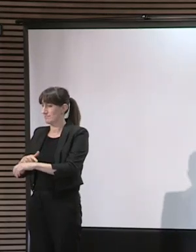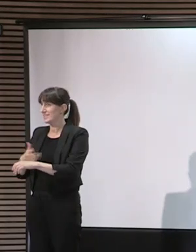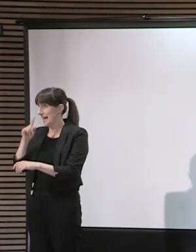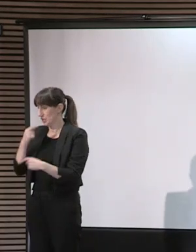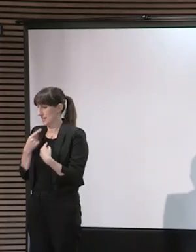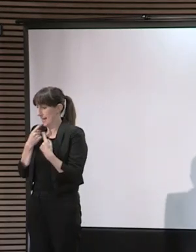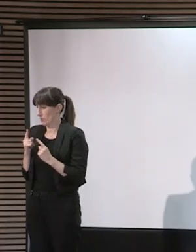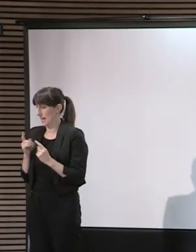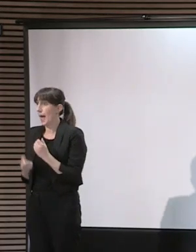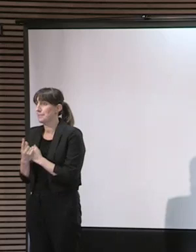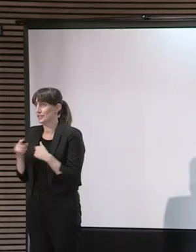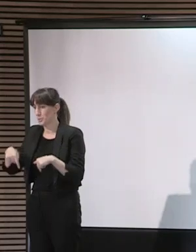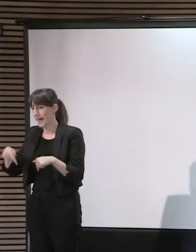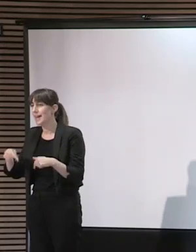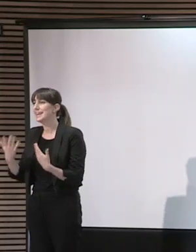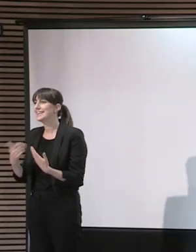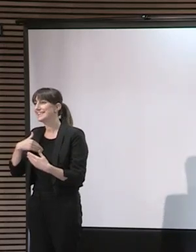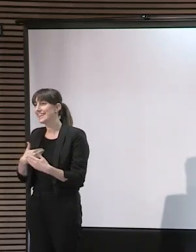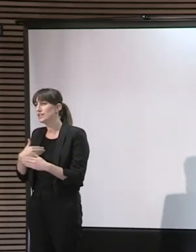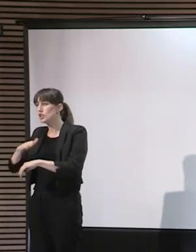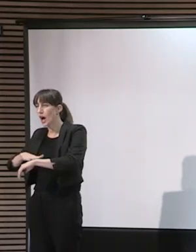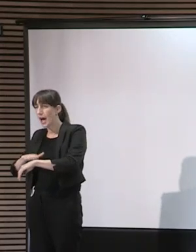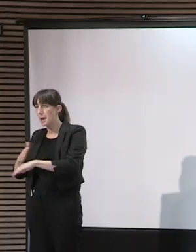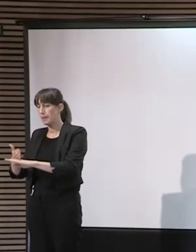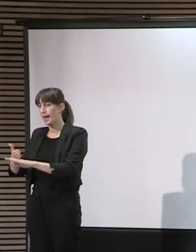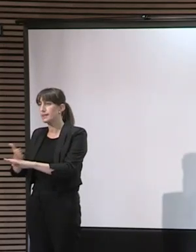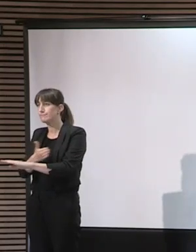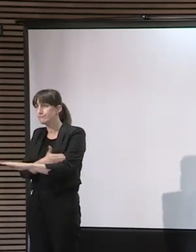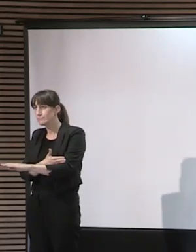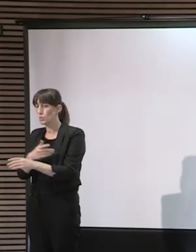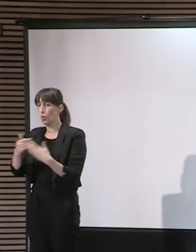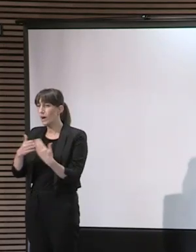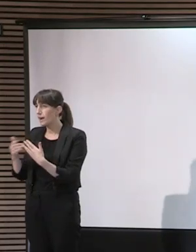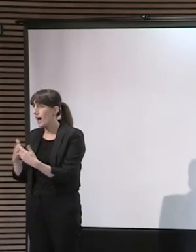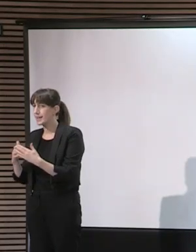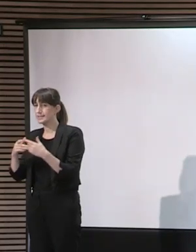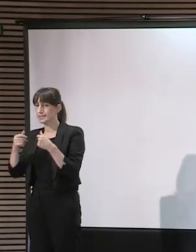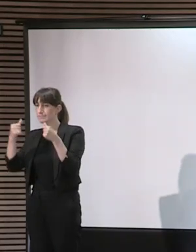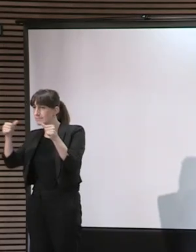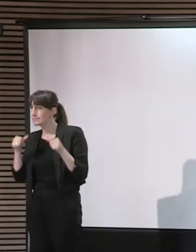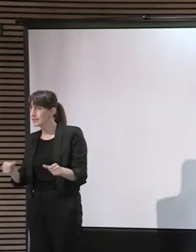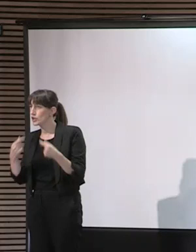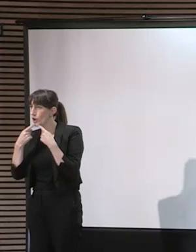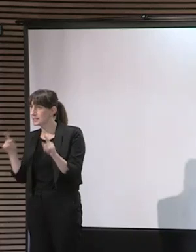then notice around those orders. So, you know, the option for Friday really was